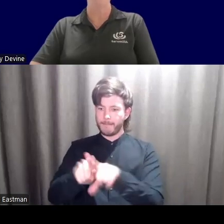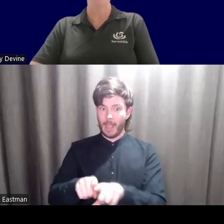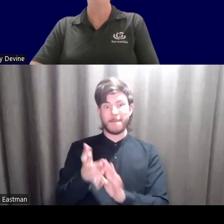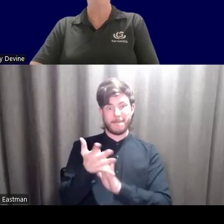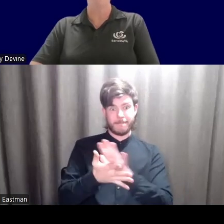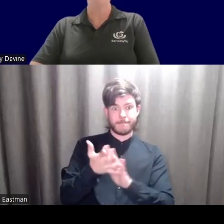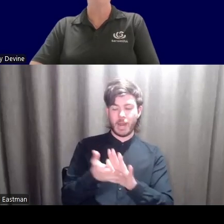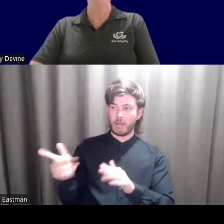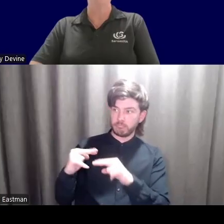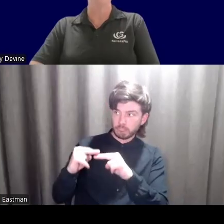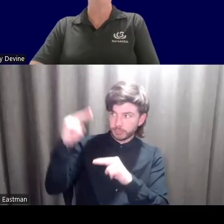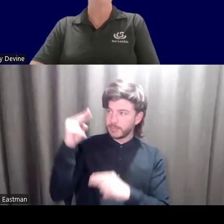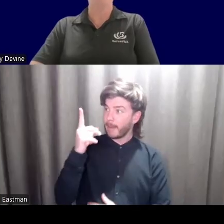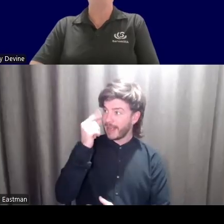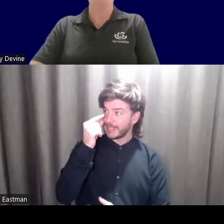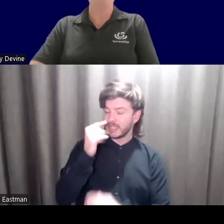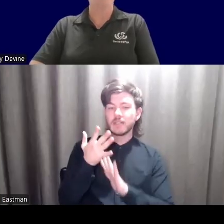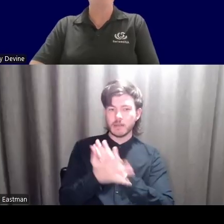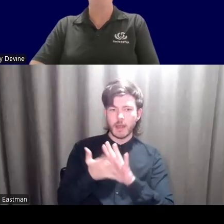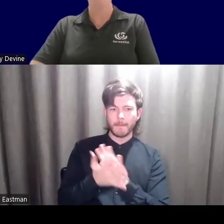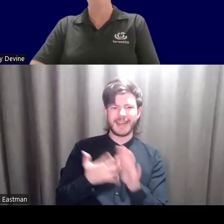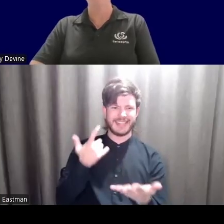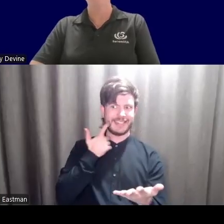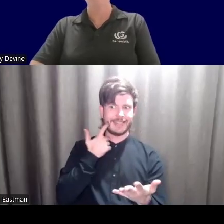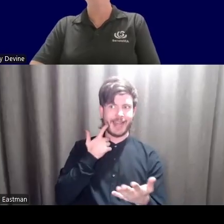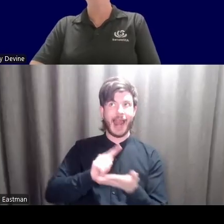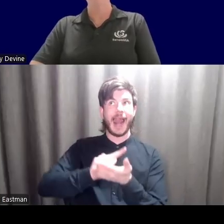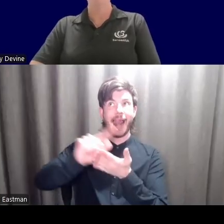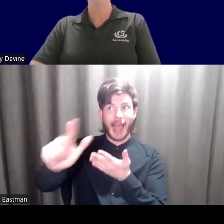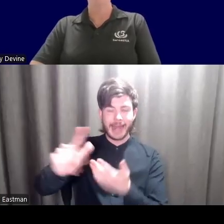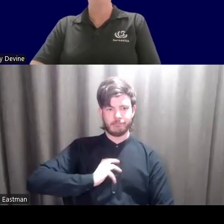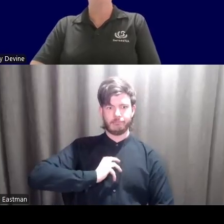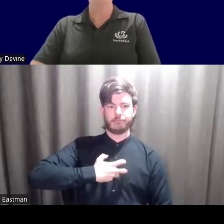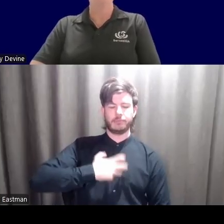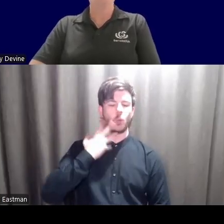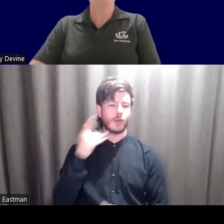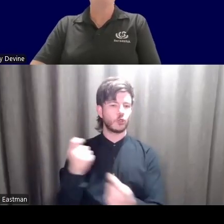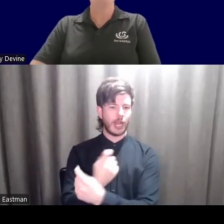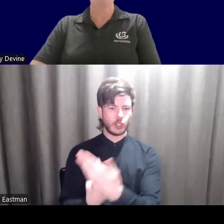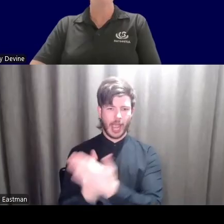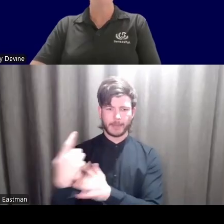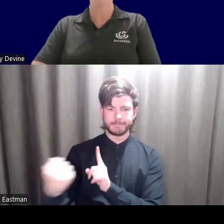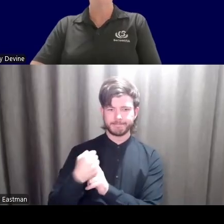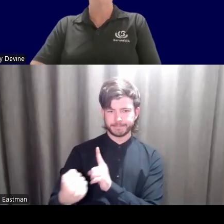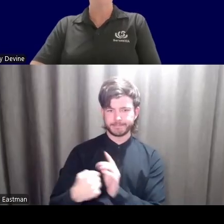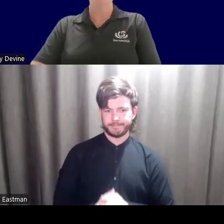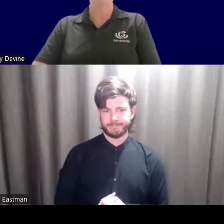activities and adapt easier to unplanned change. A good example of this which is super simple might